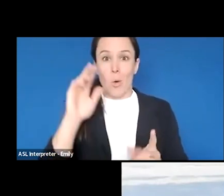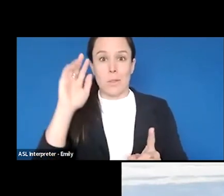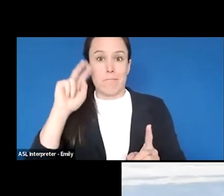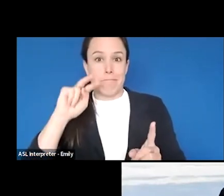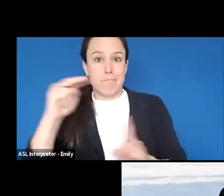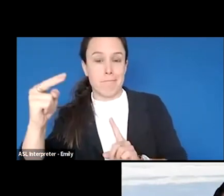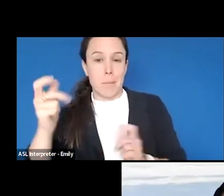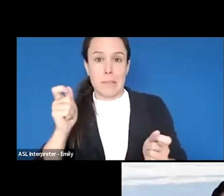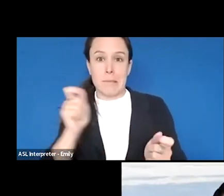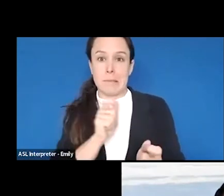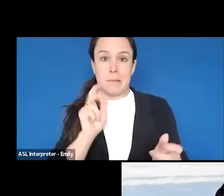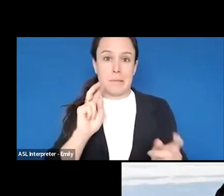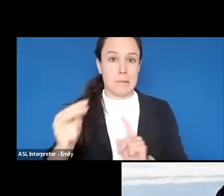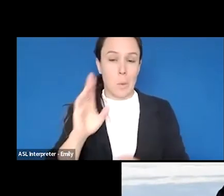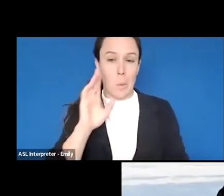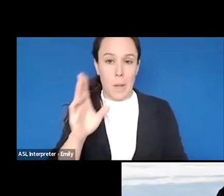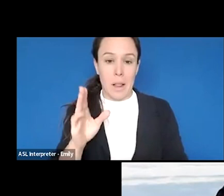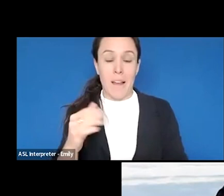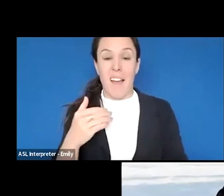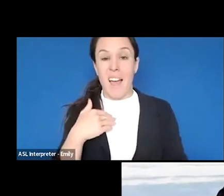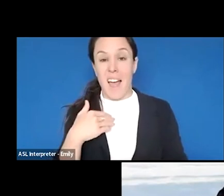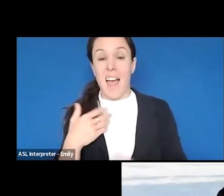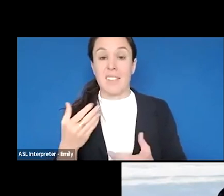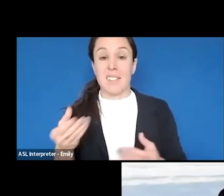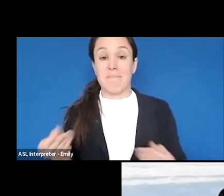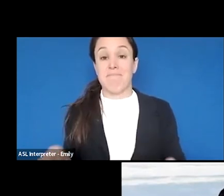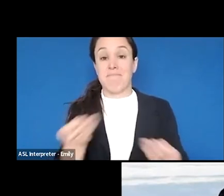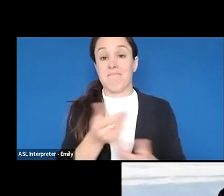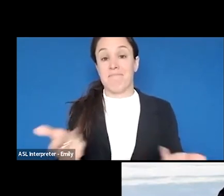There's a trade-off to be made in terms of giving up a certain